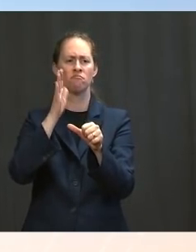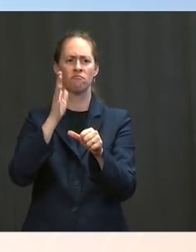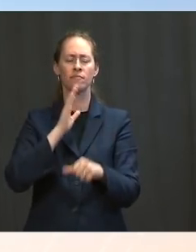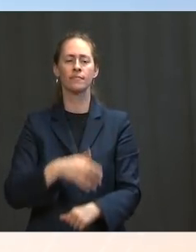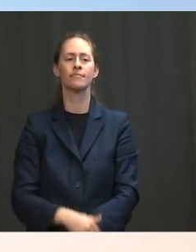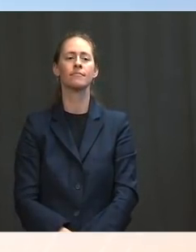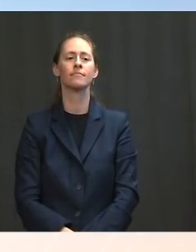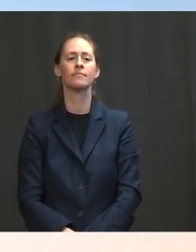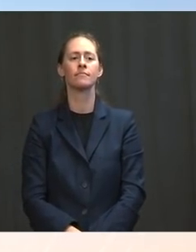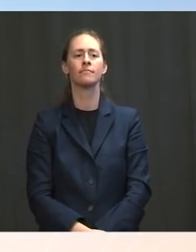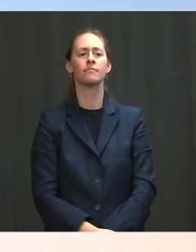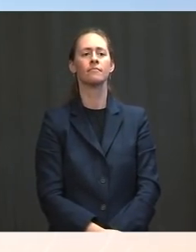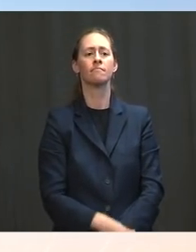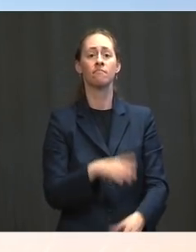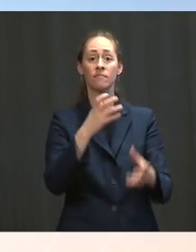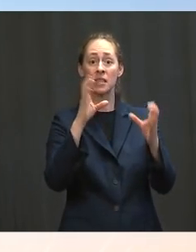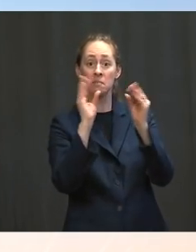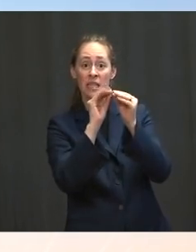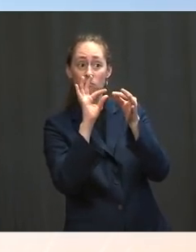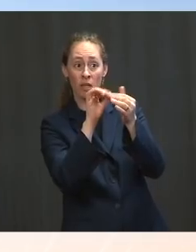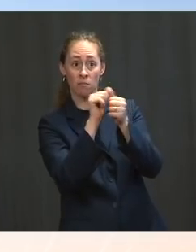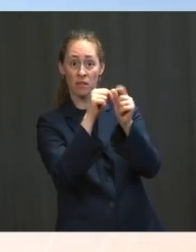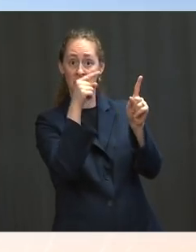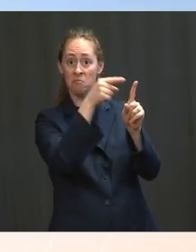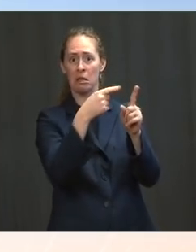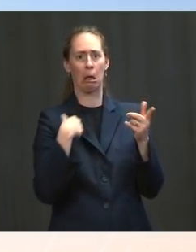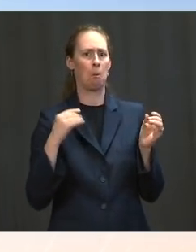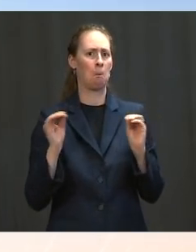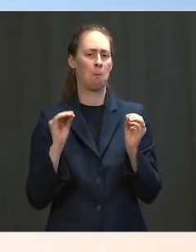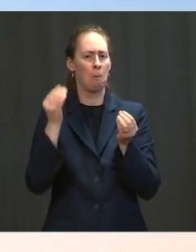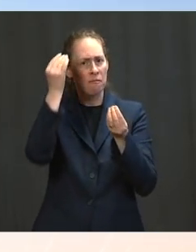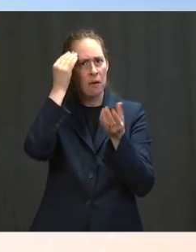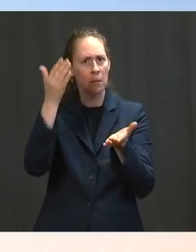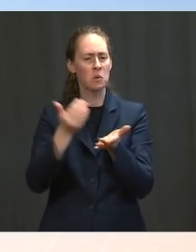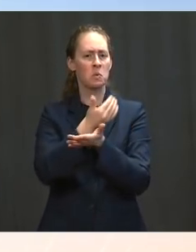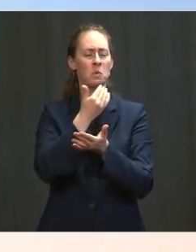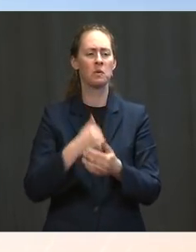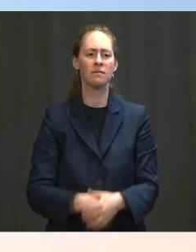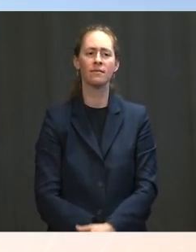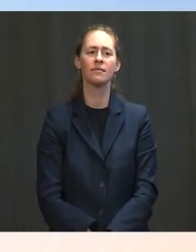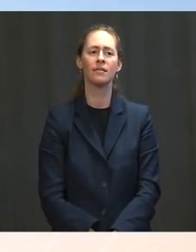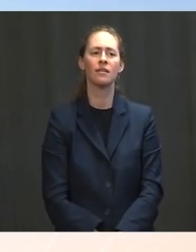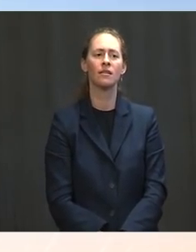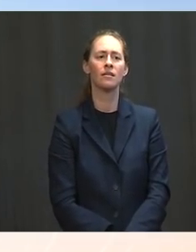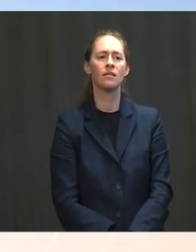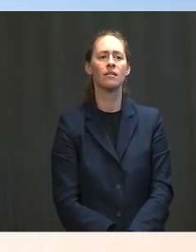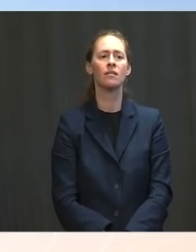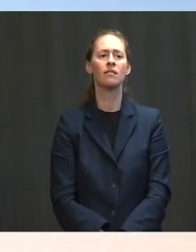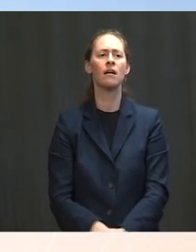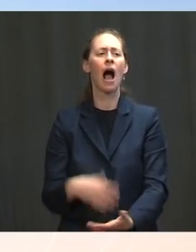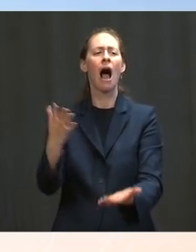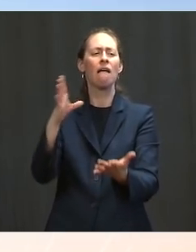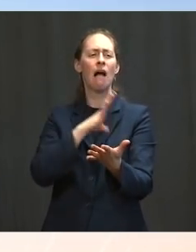I don't have anything to preview for you. The Press: What about the meeting in principle as such, without ? Ms. Psaki: I don't think we're quite at that point in our planning process quite yet.